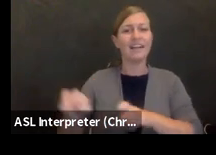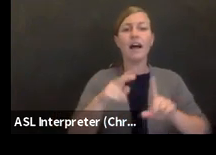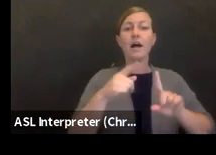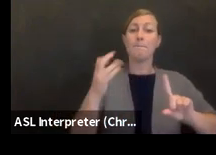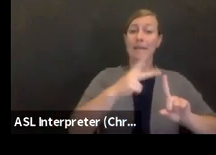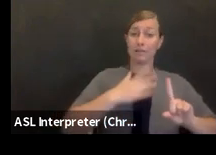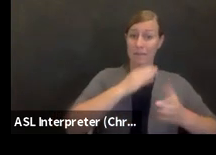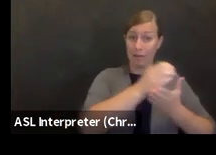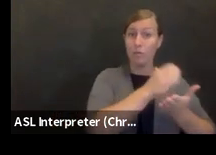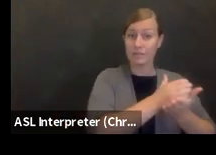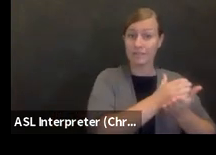ESD 112-- Kristina Wambold: Using the course navigation button.